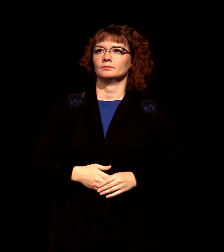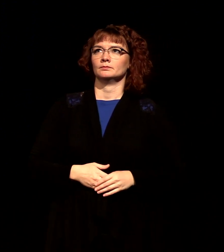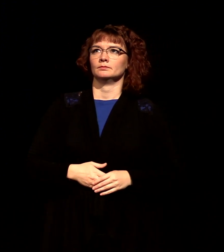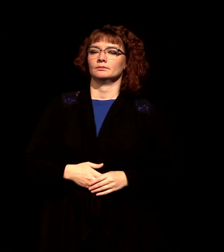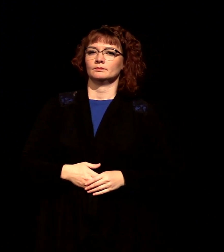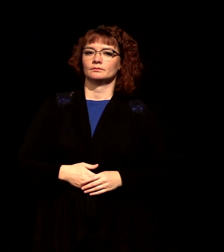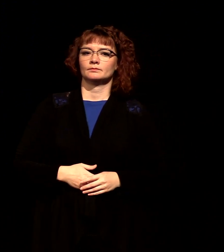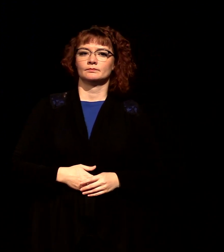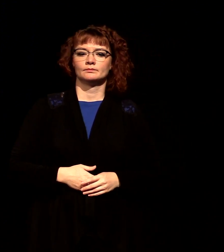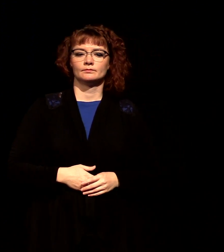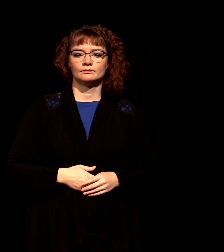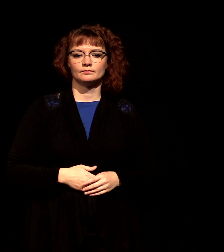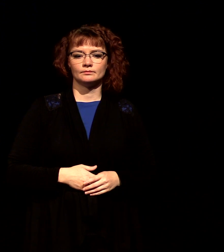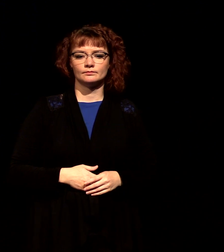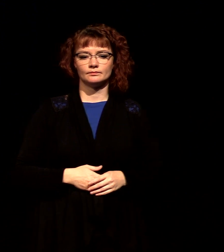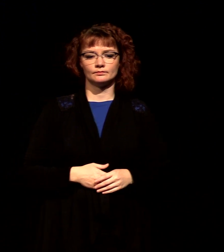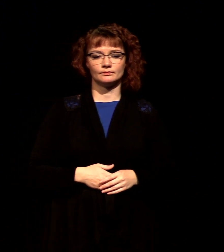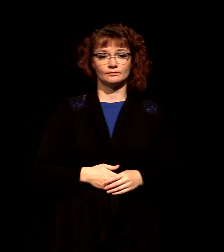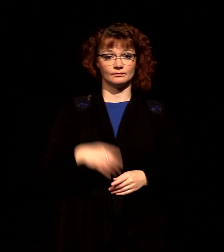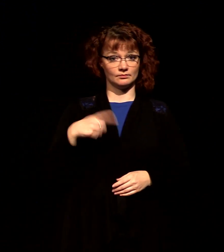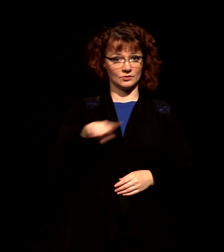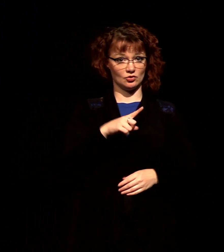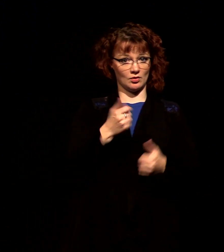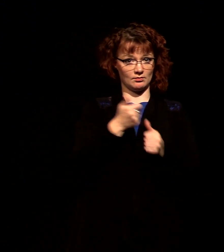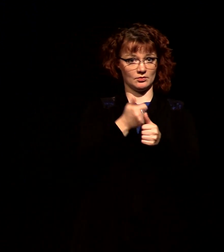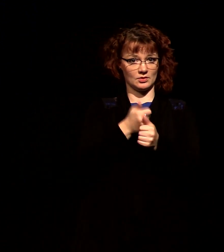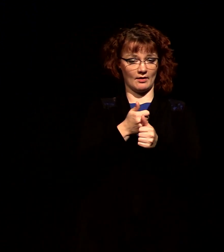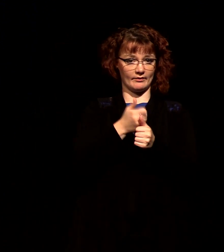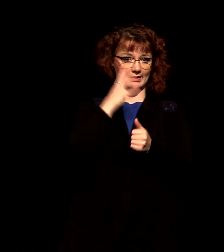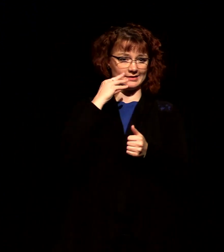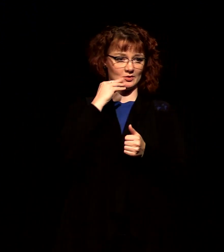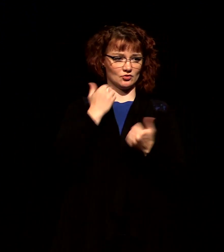Are you finding yourself in a place where difficulties have